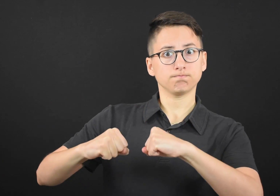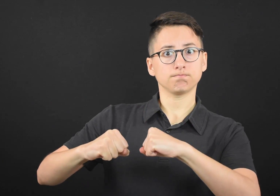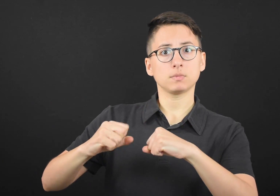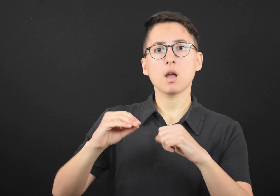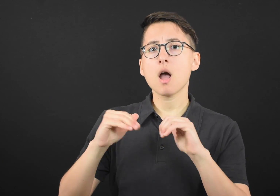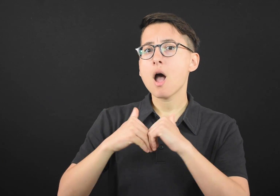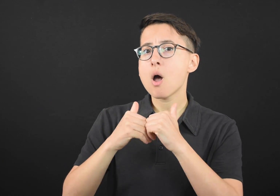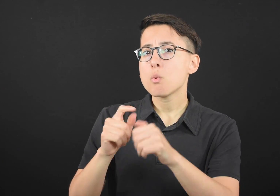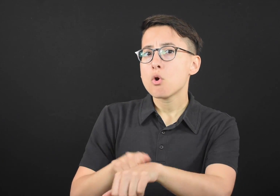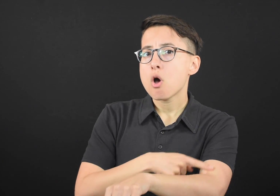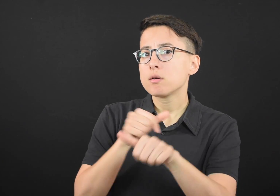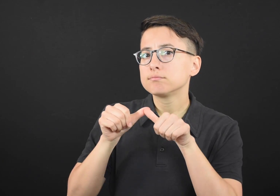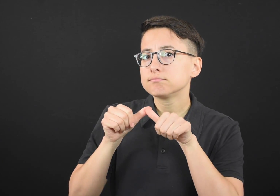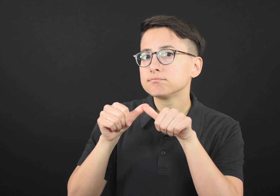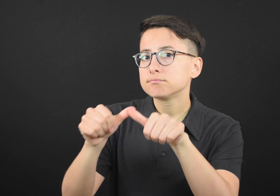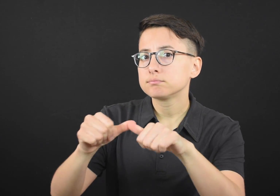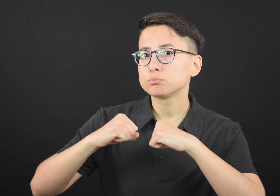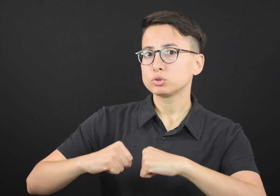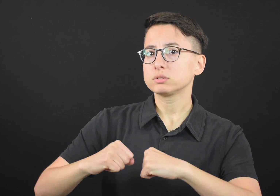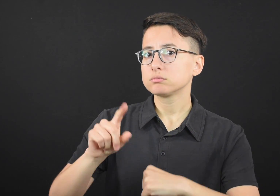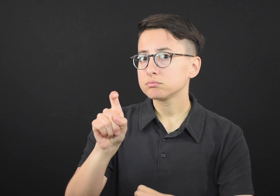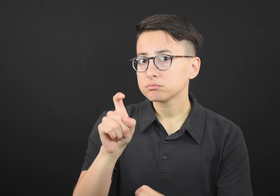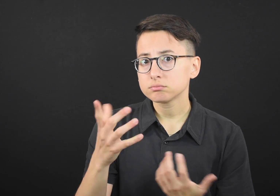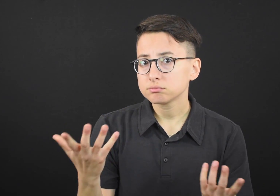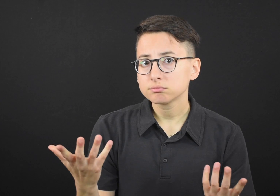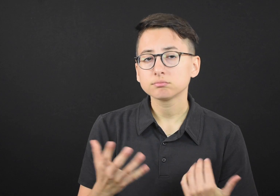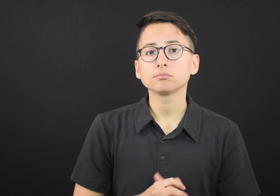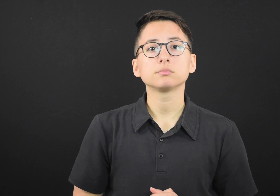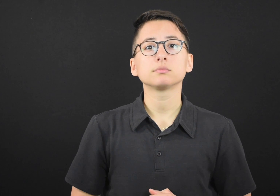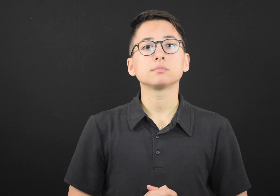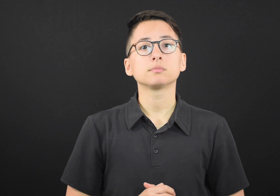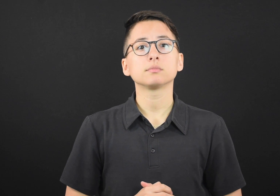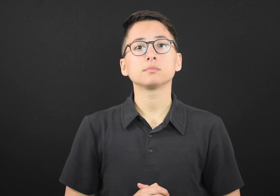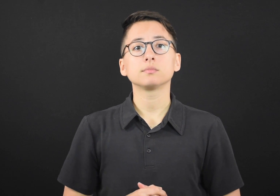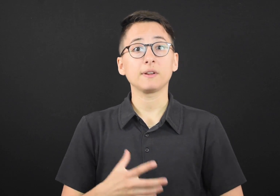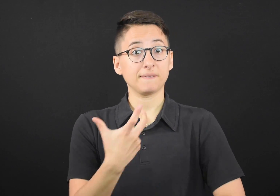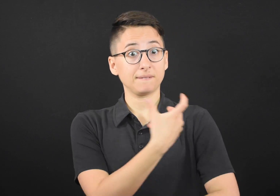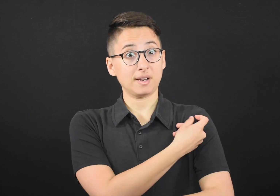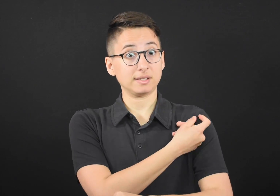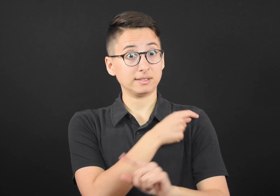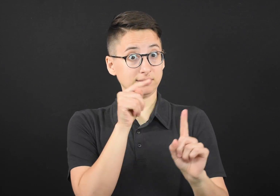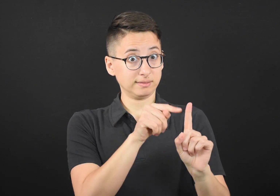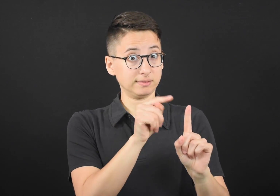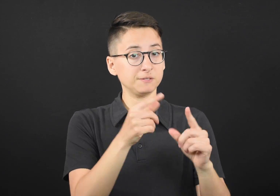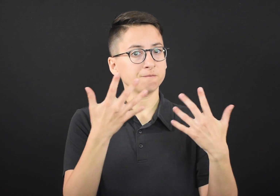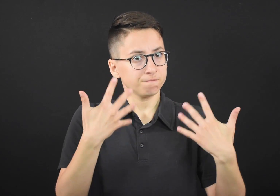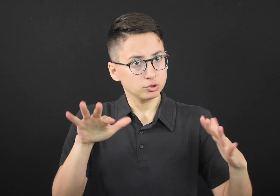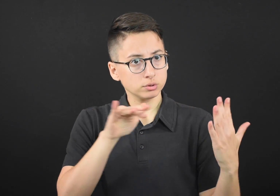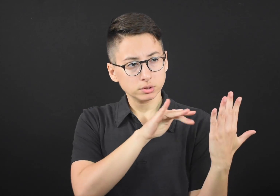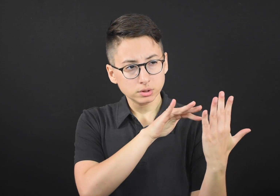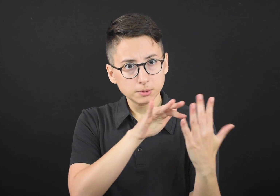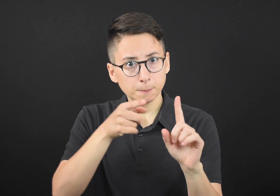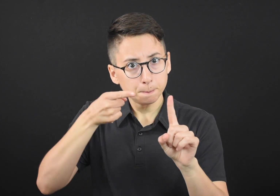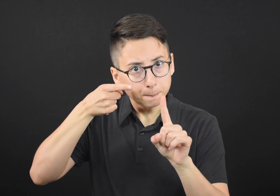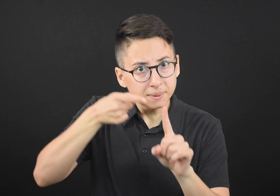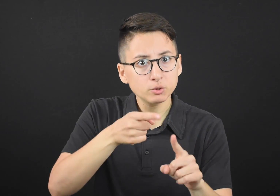any protection may last. The vaccines have been studied specifically